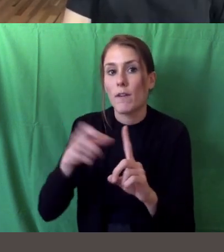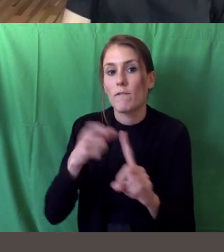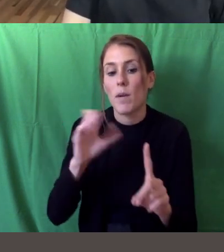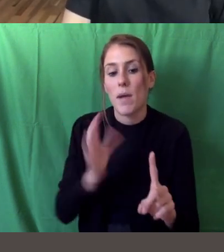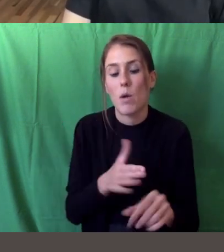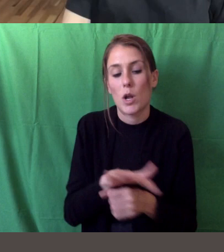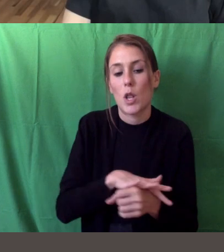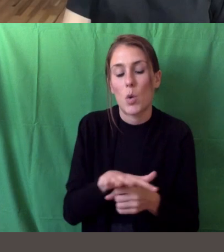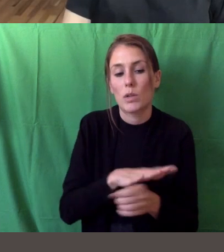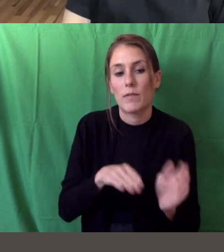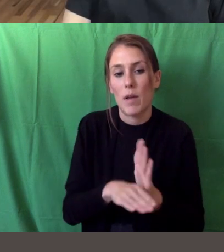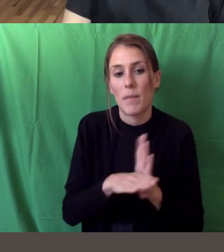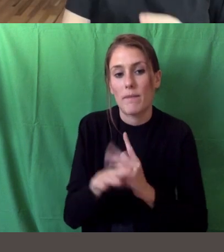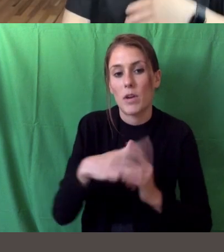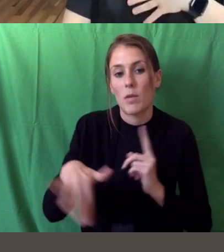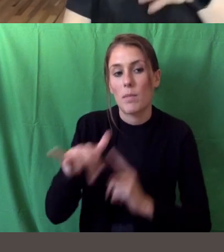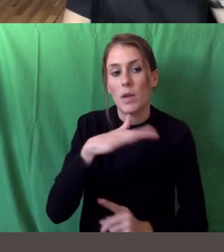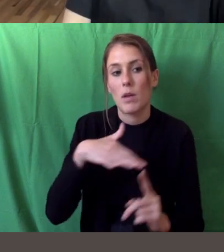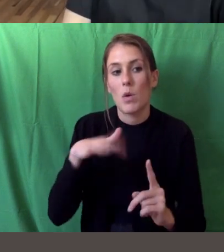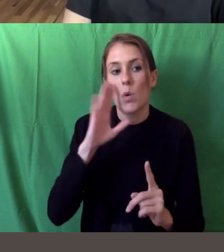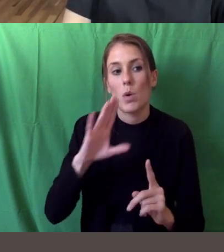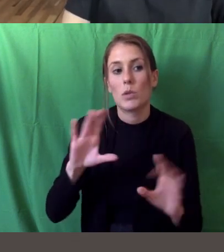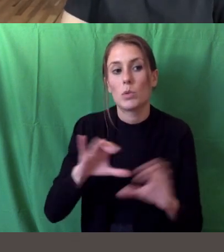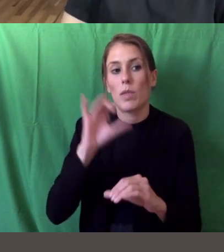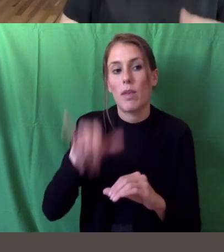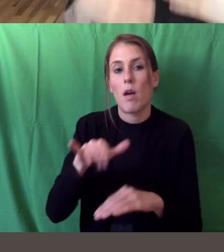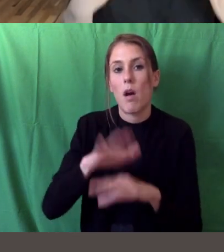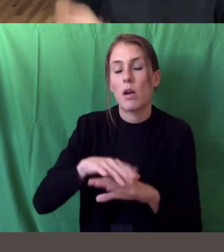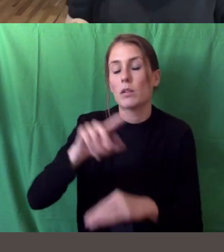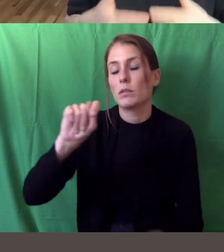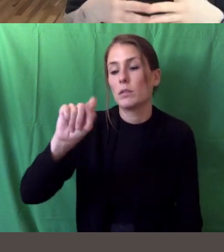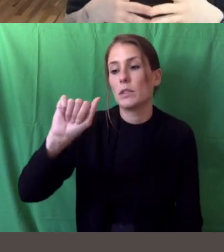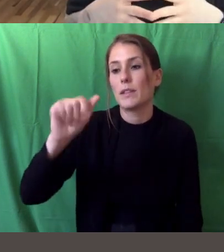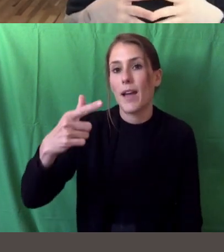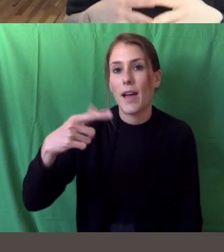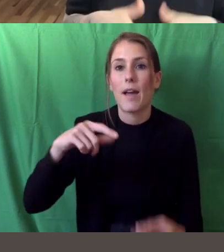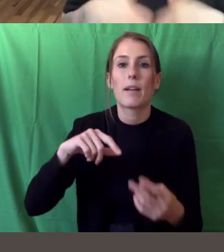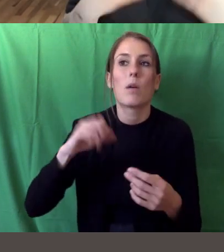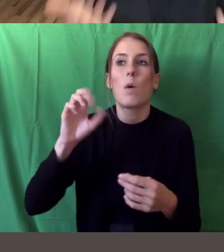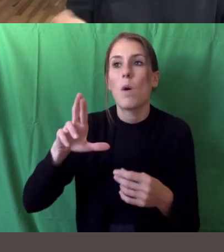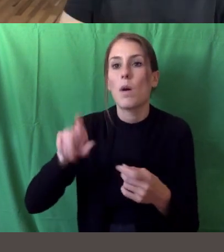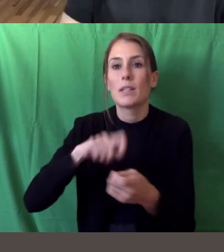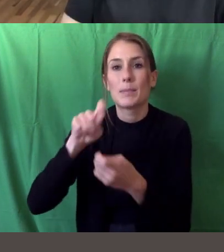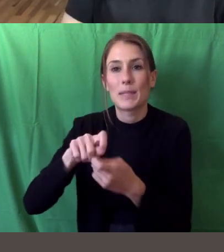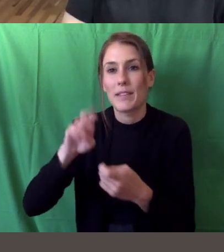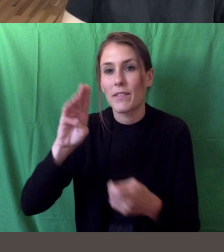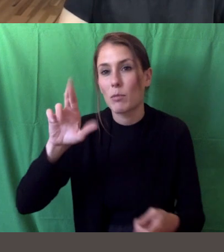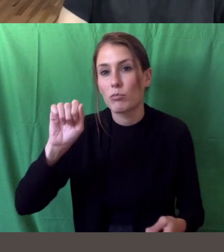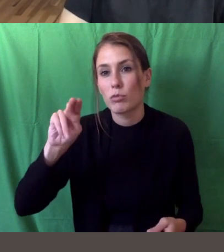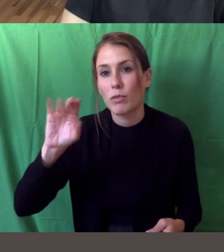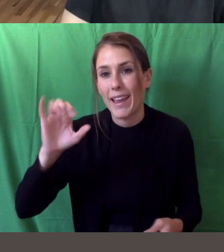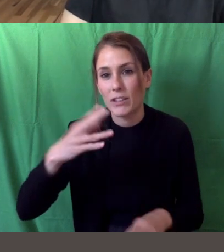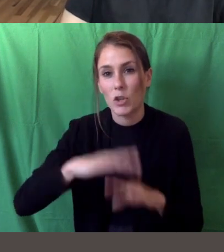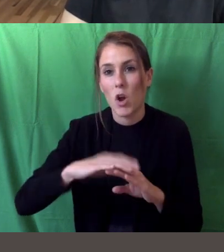from within our local development environment. We're going to be doing that on tag or on push to a specific branch on GitHub.